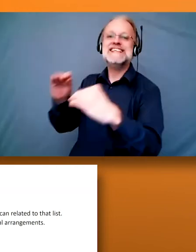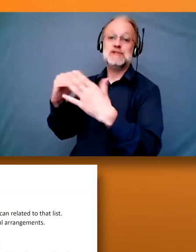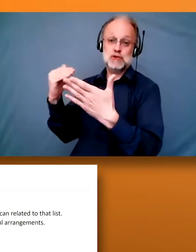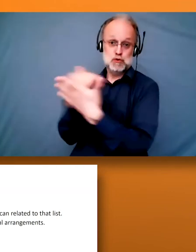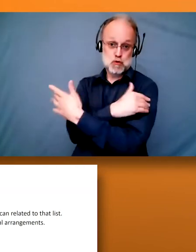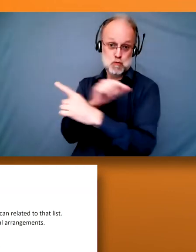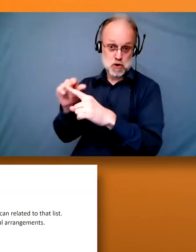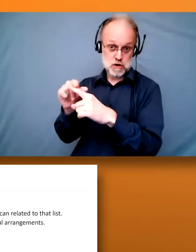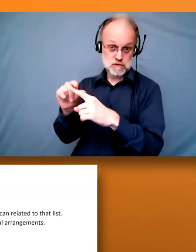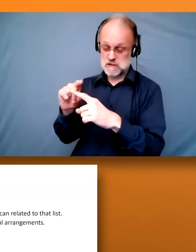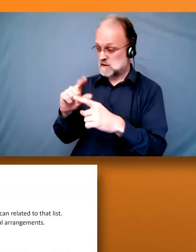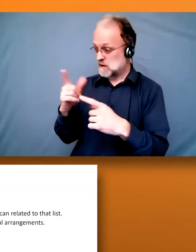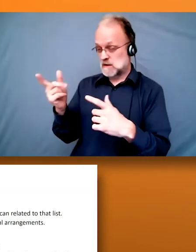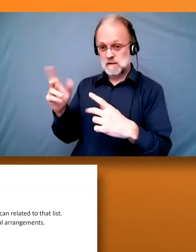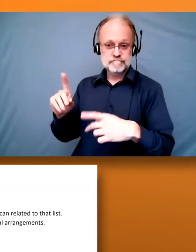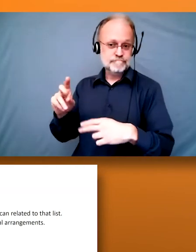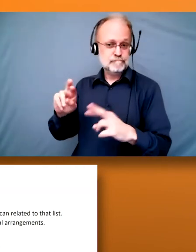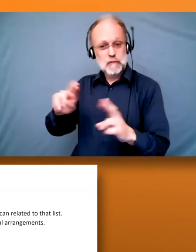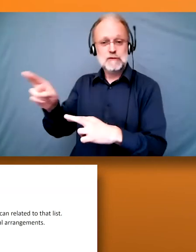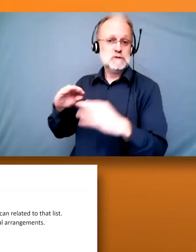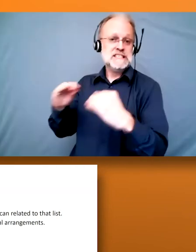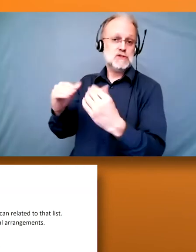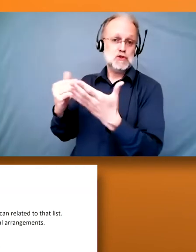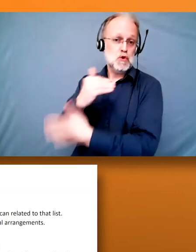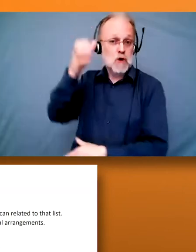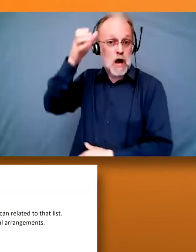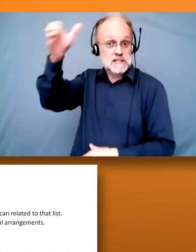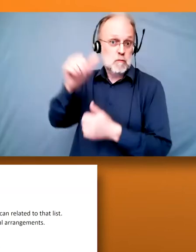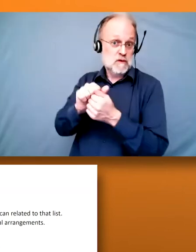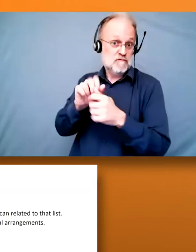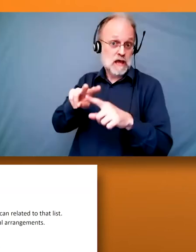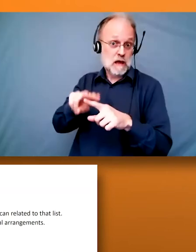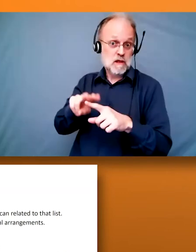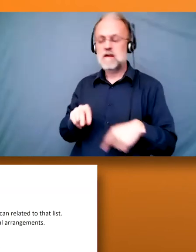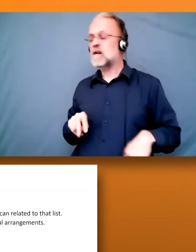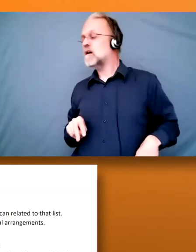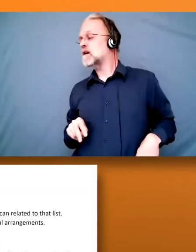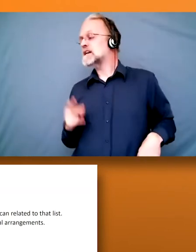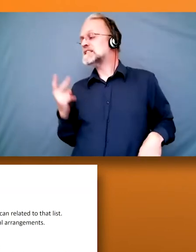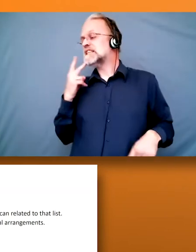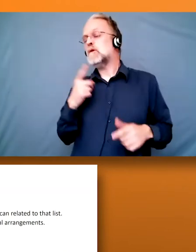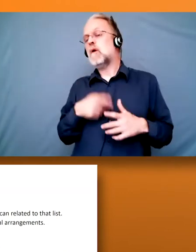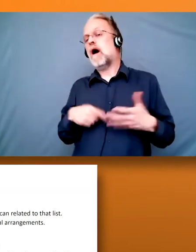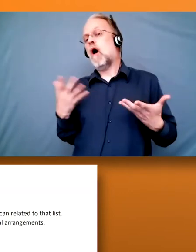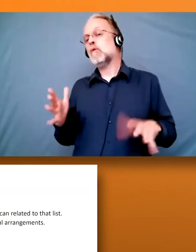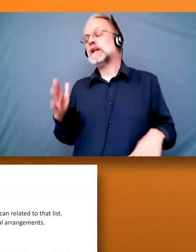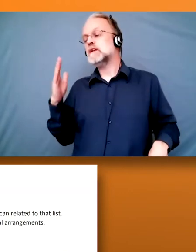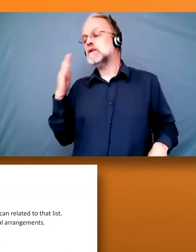a new set of words or a new concept with vocabulary. This can really help you to see what they already know